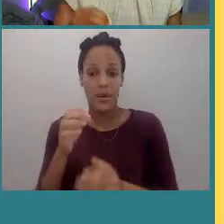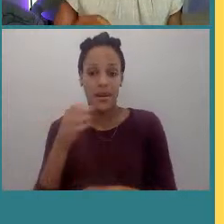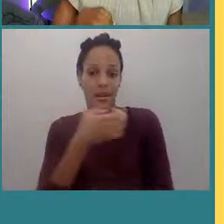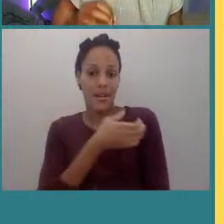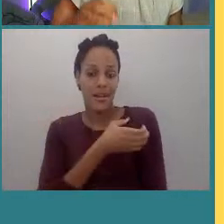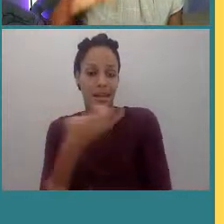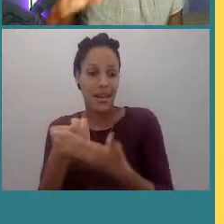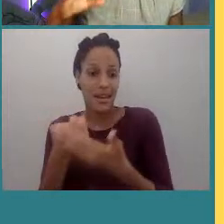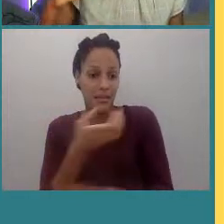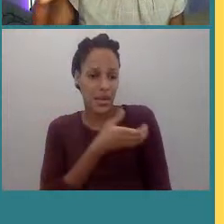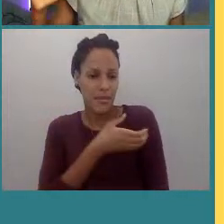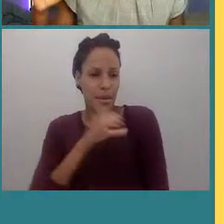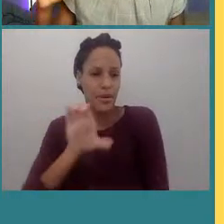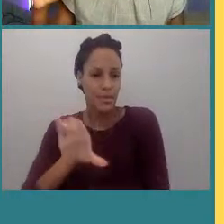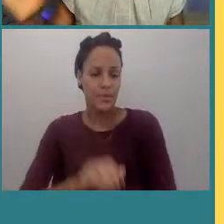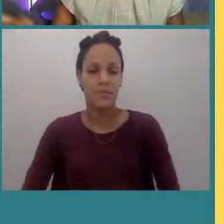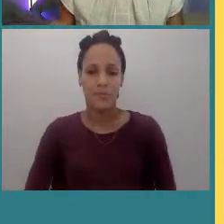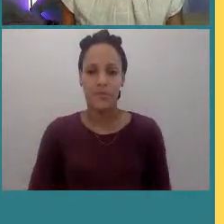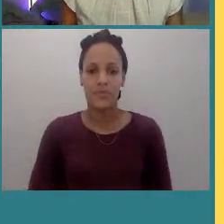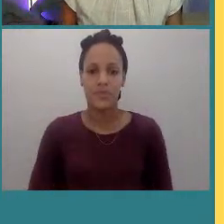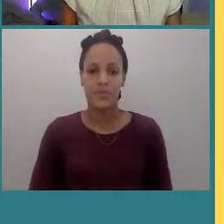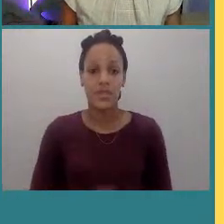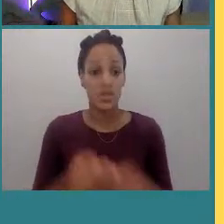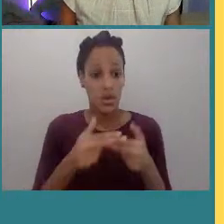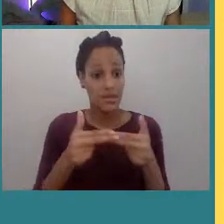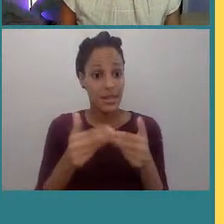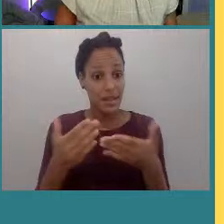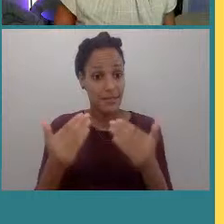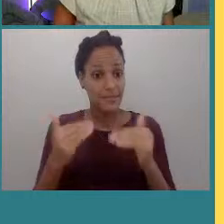So we can go to the next slide.